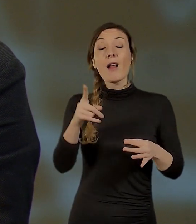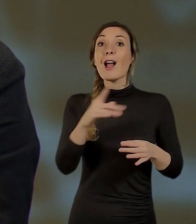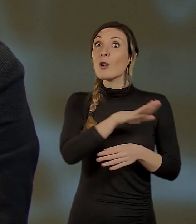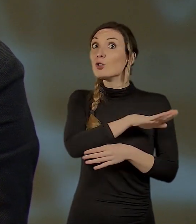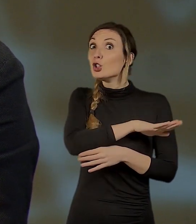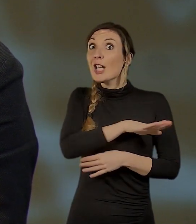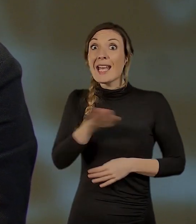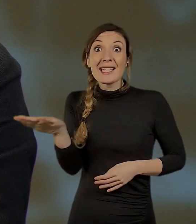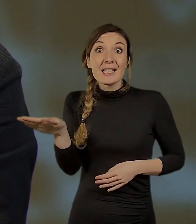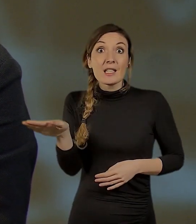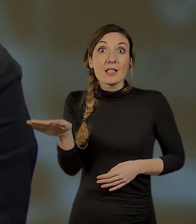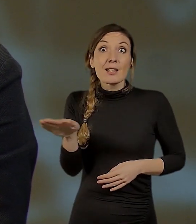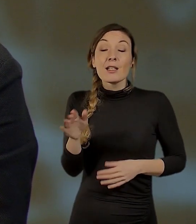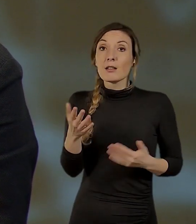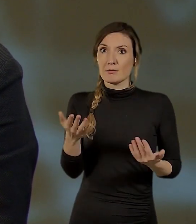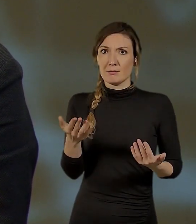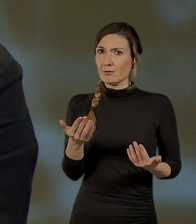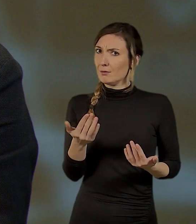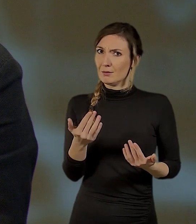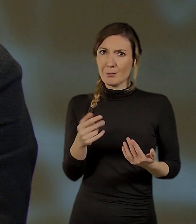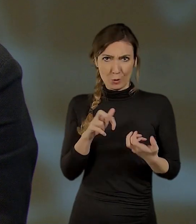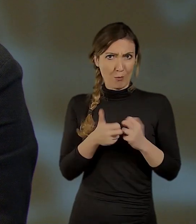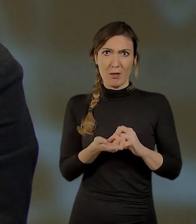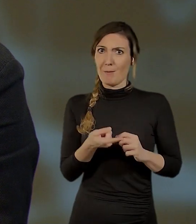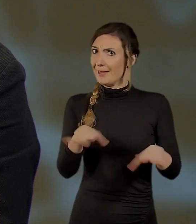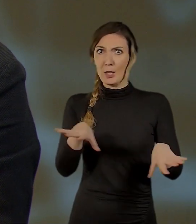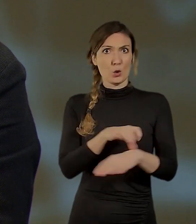So. -That's where my question is heading. Because if, let's say,